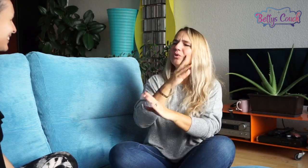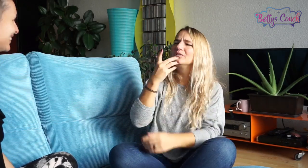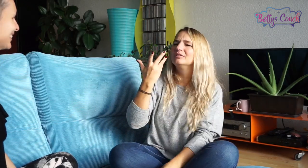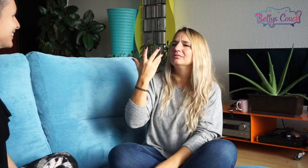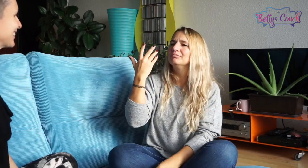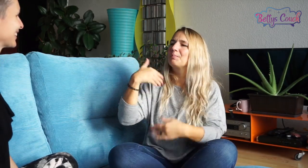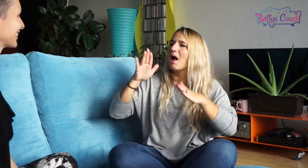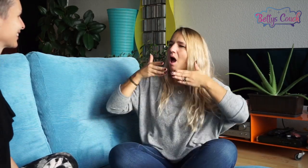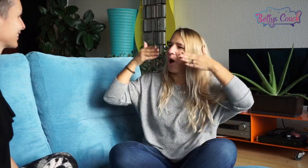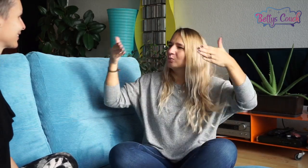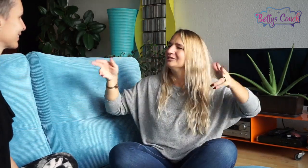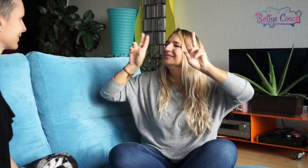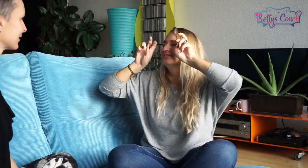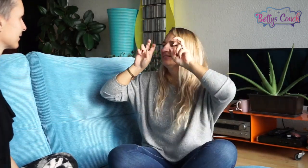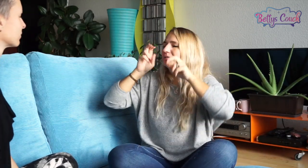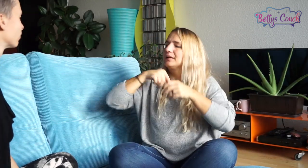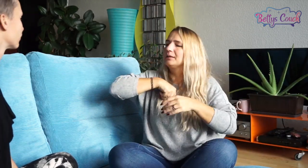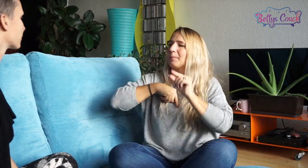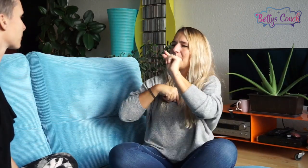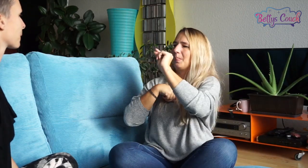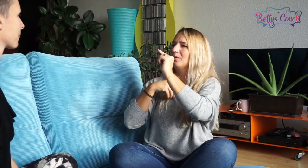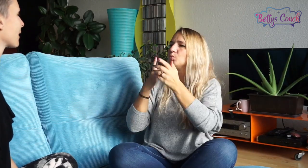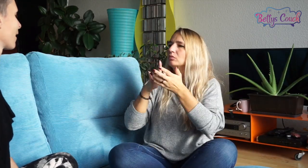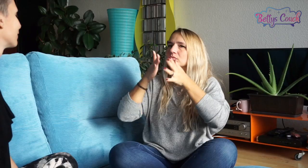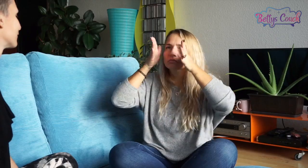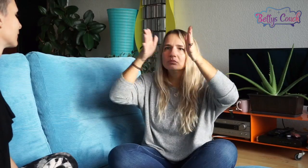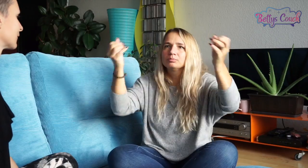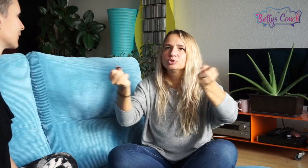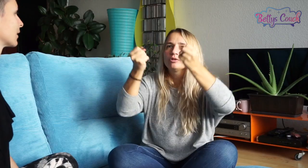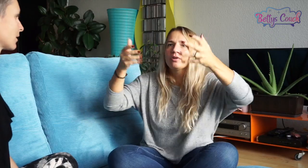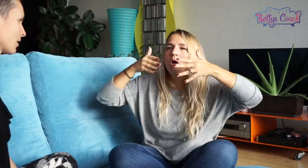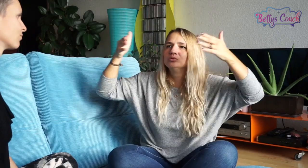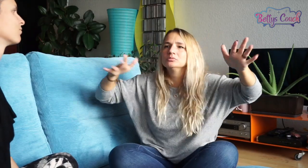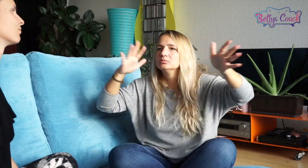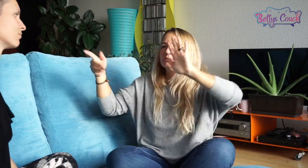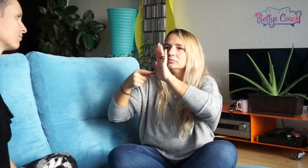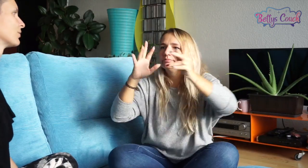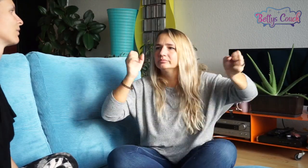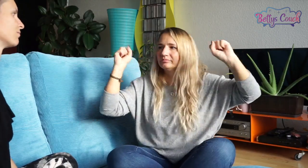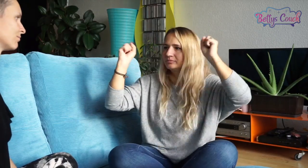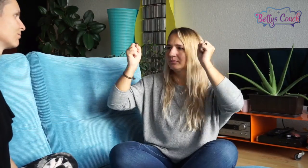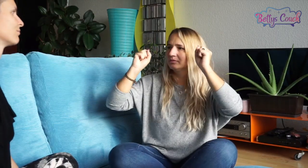I used to be more busy outside, less inside.